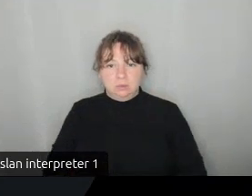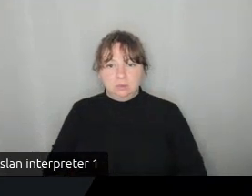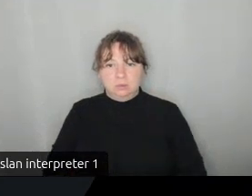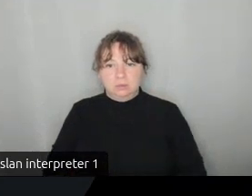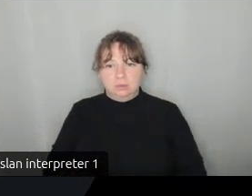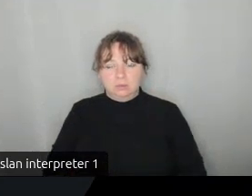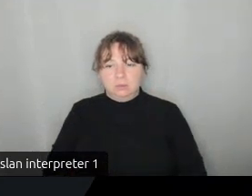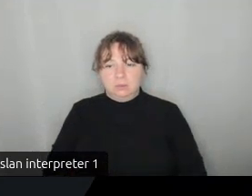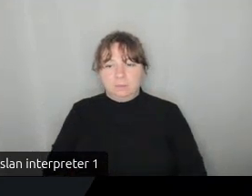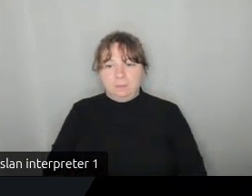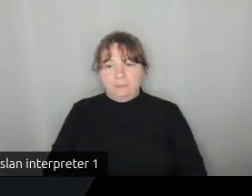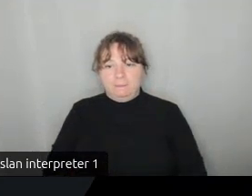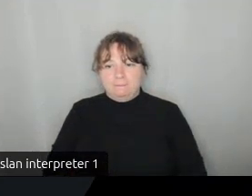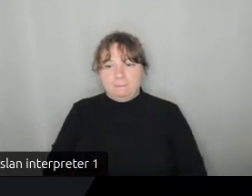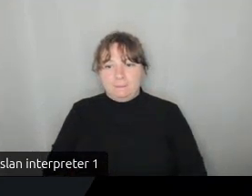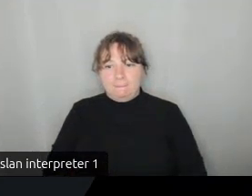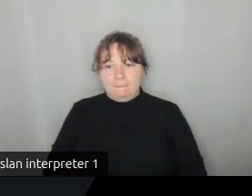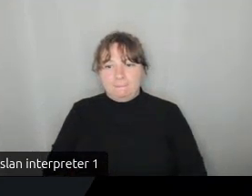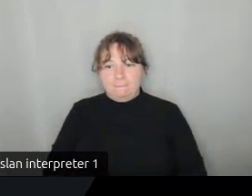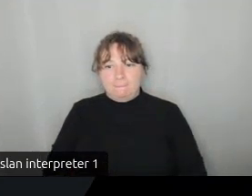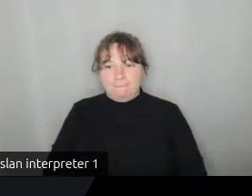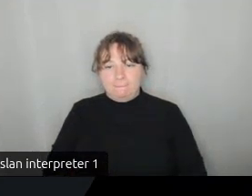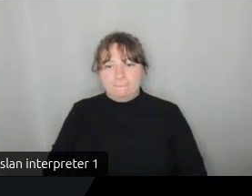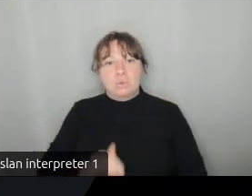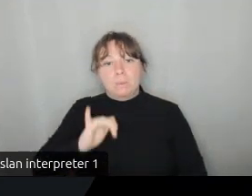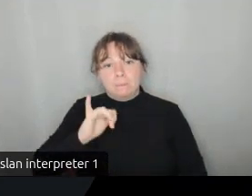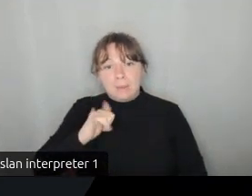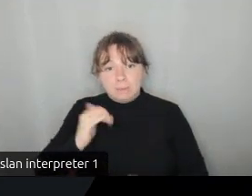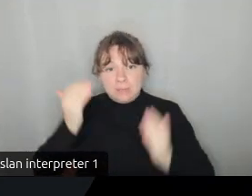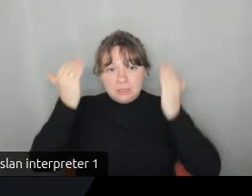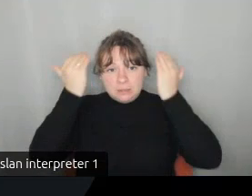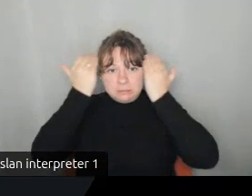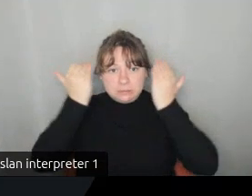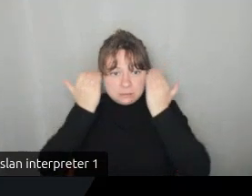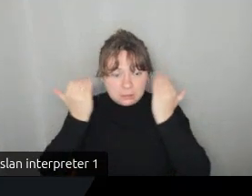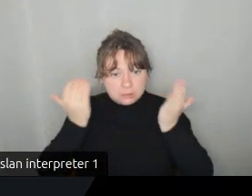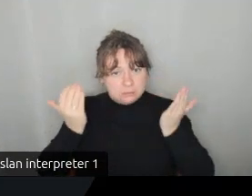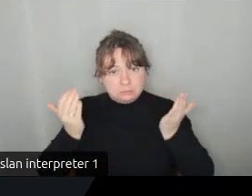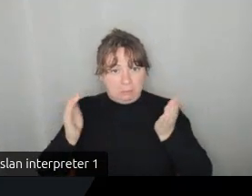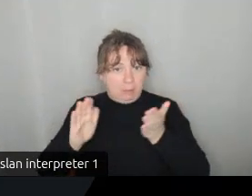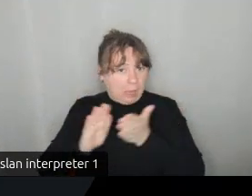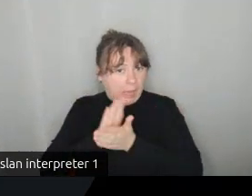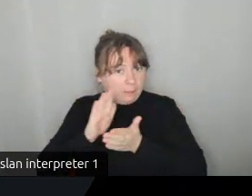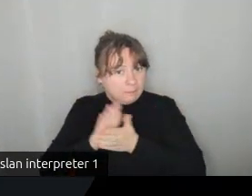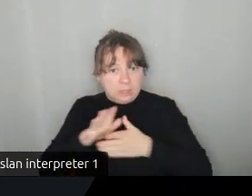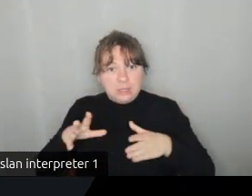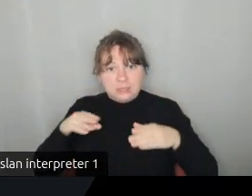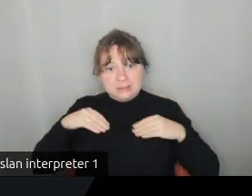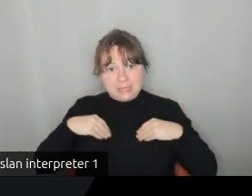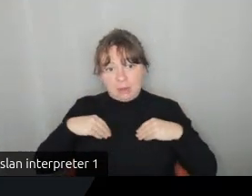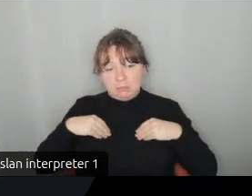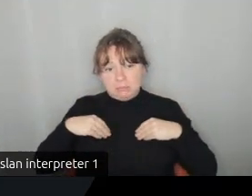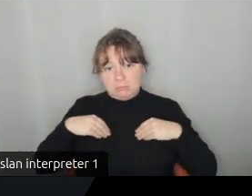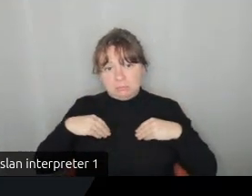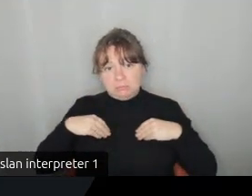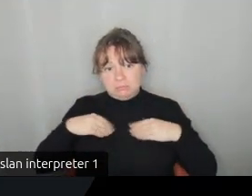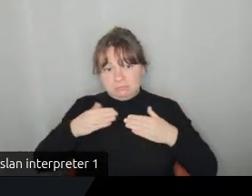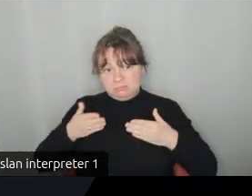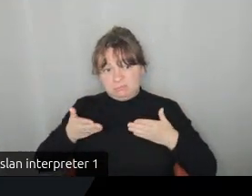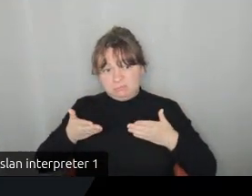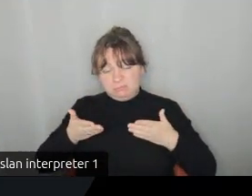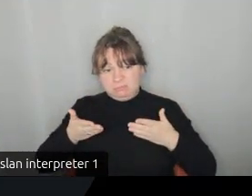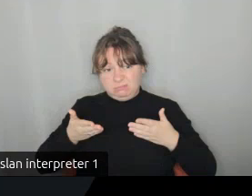that the magistrate is content with providing for example this exception to their parties being able